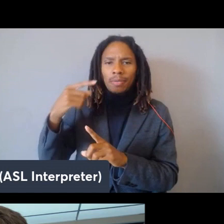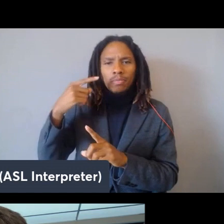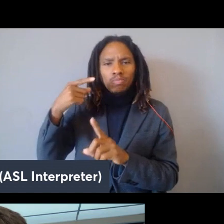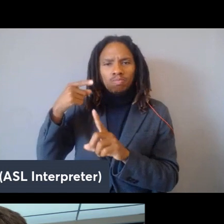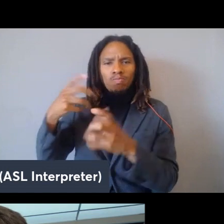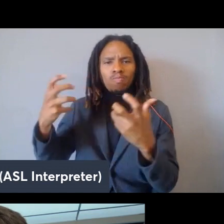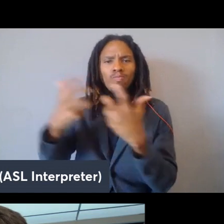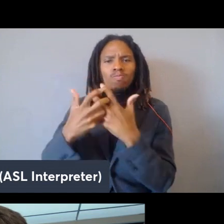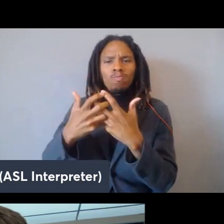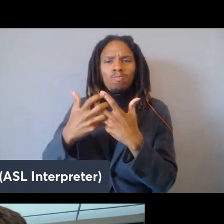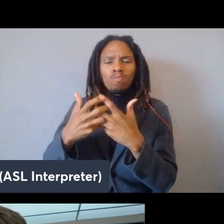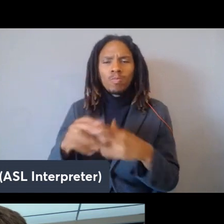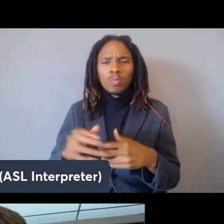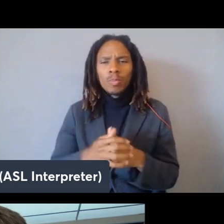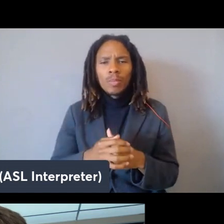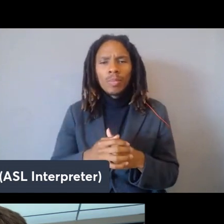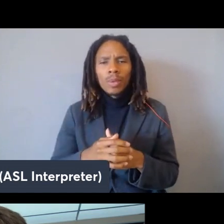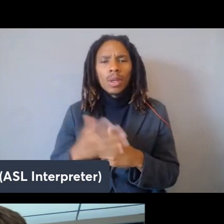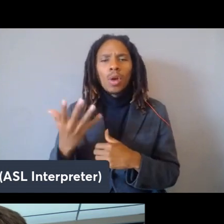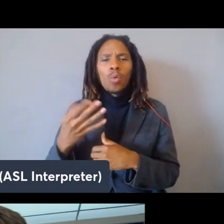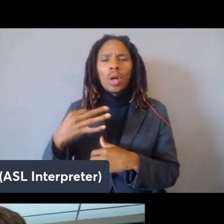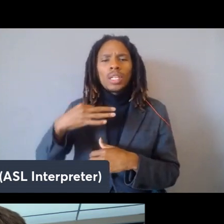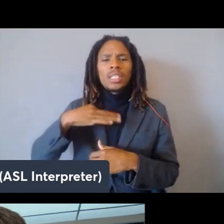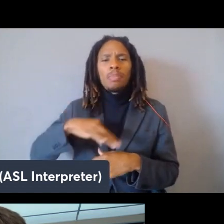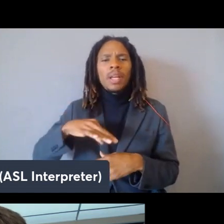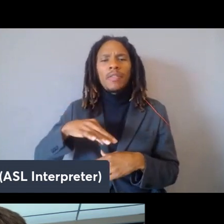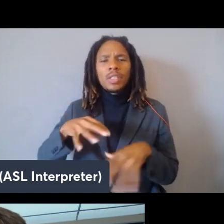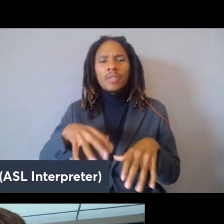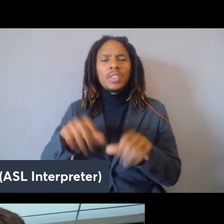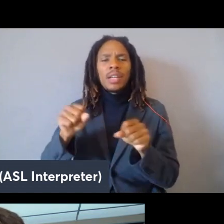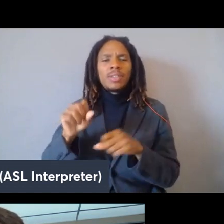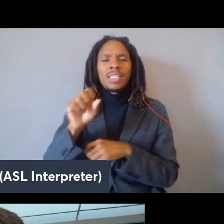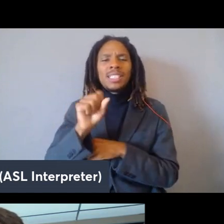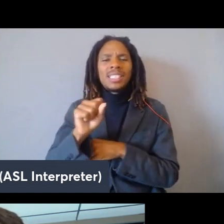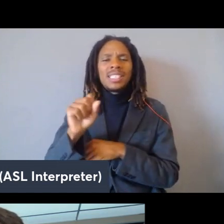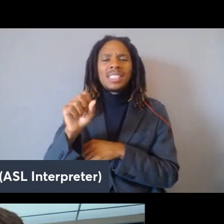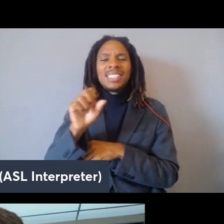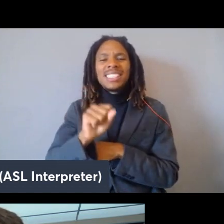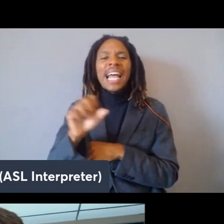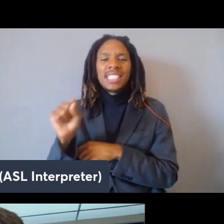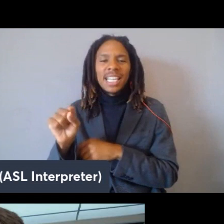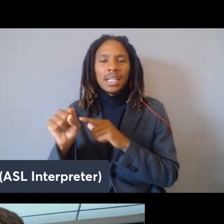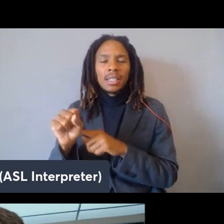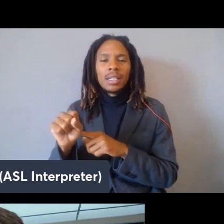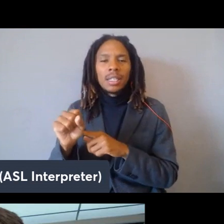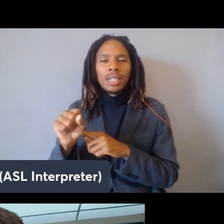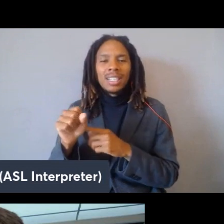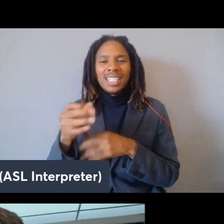Where are the benefits of adopting StackSets, say over just a single CloudFormation template?